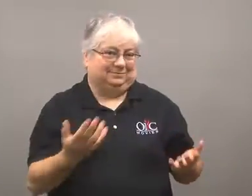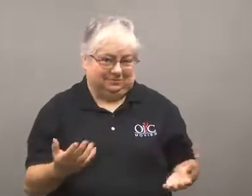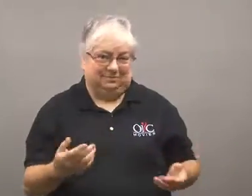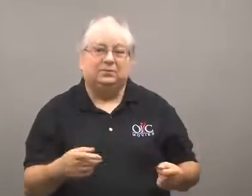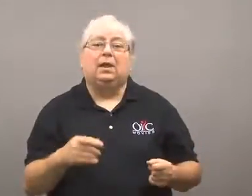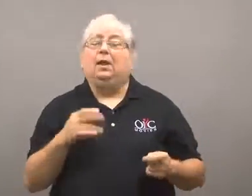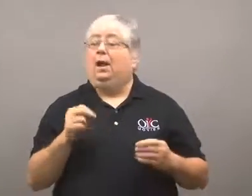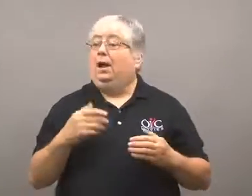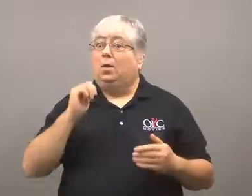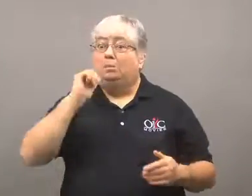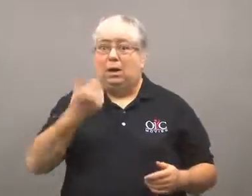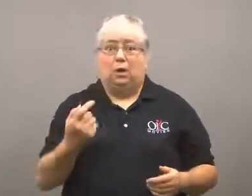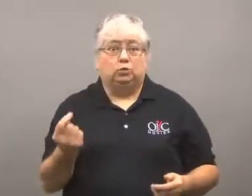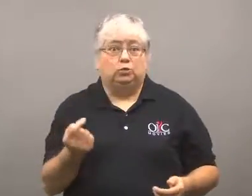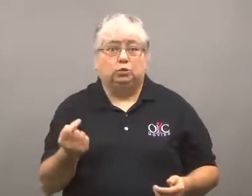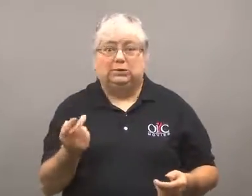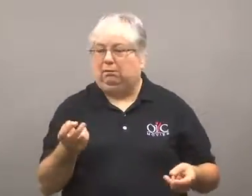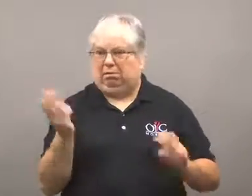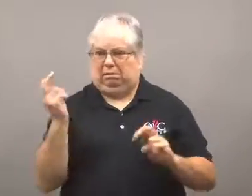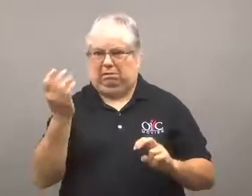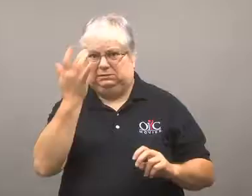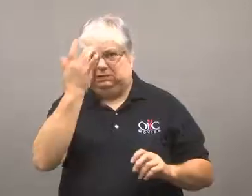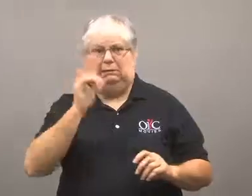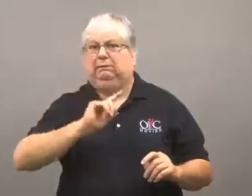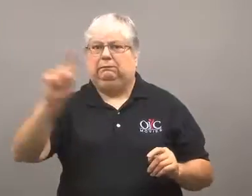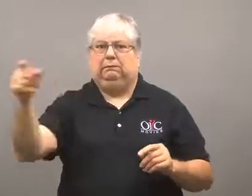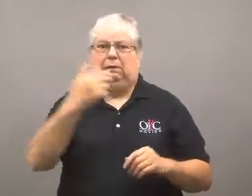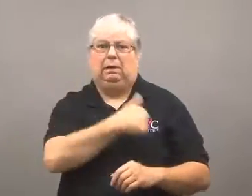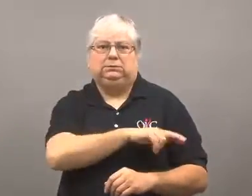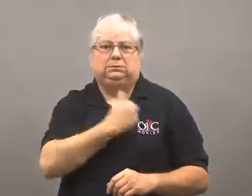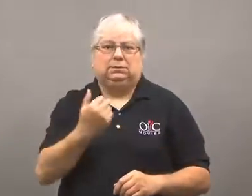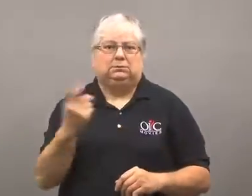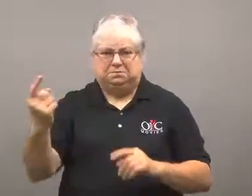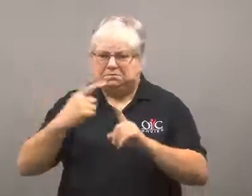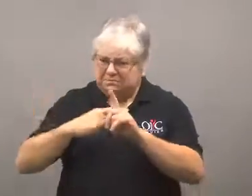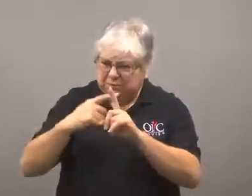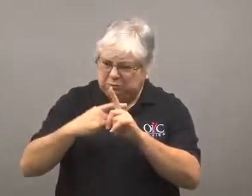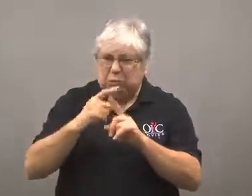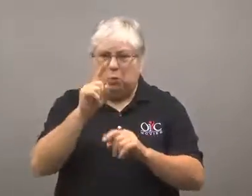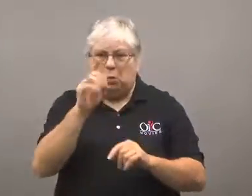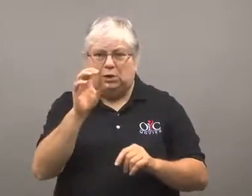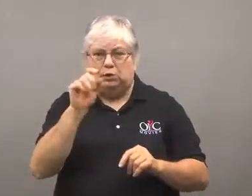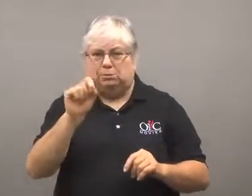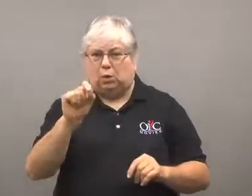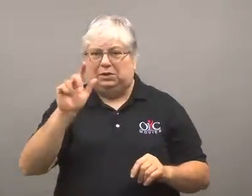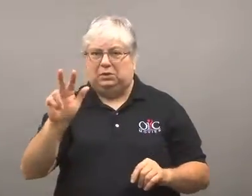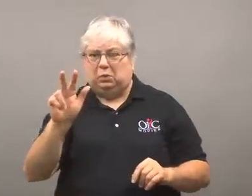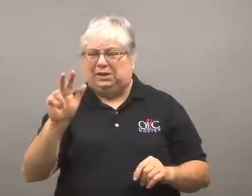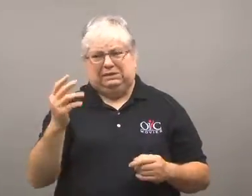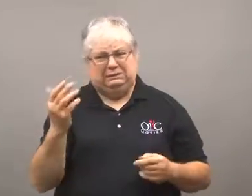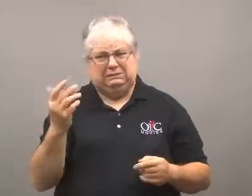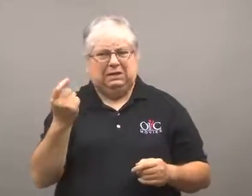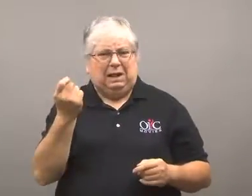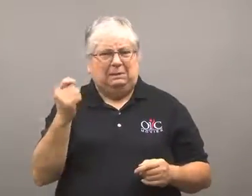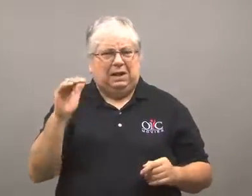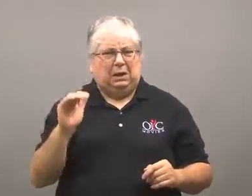She was sick the next day, Tuesday, and went to the hospital.